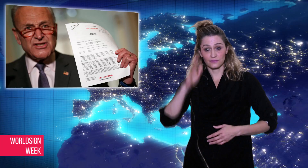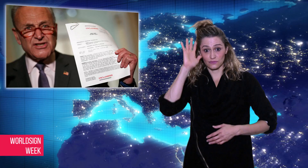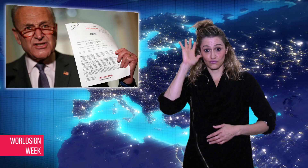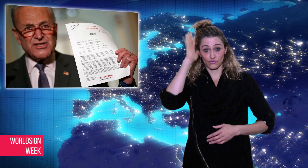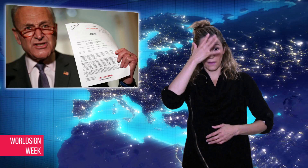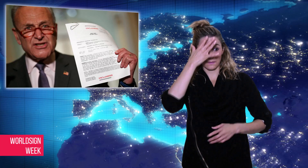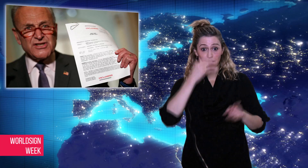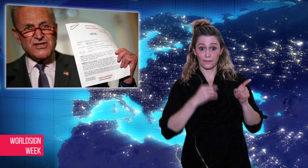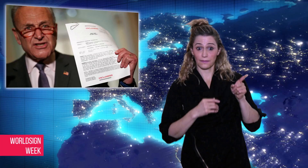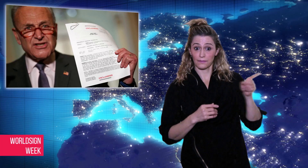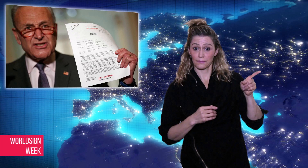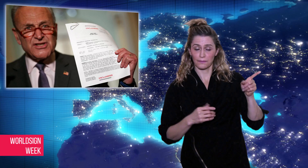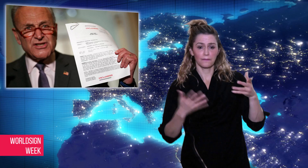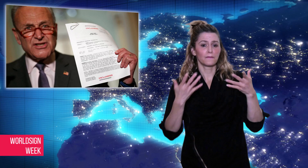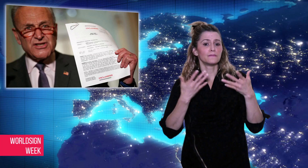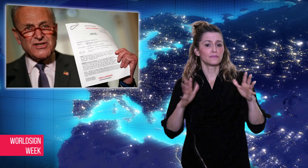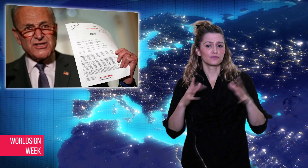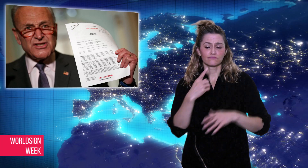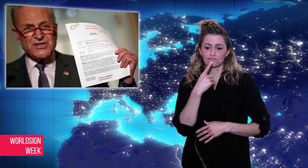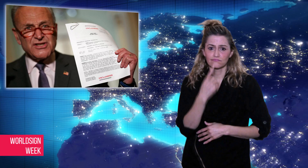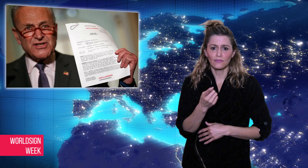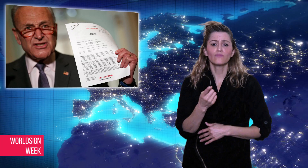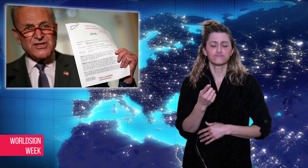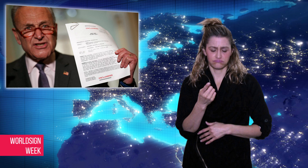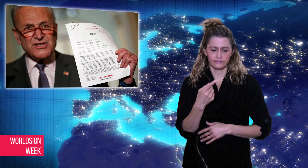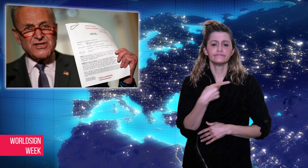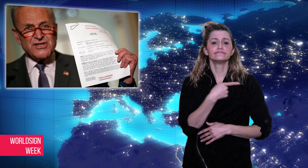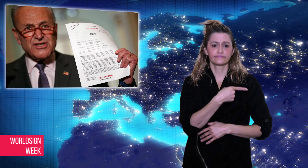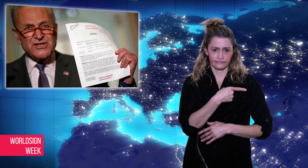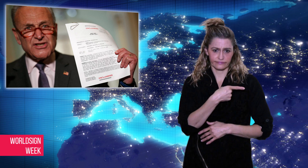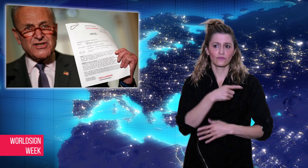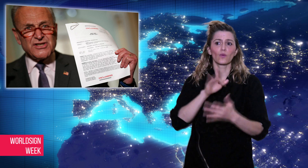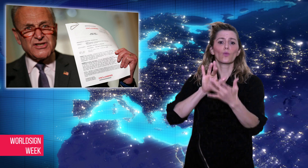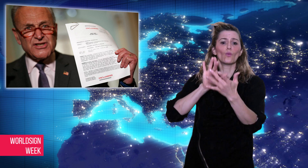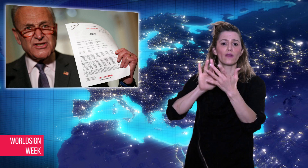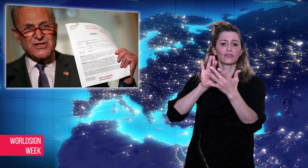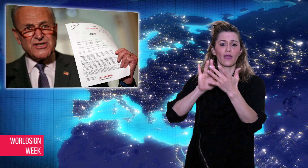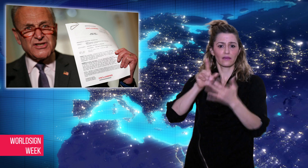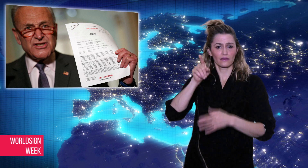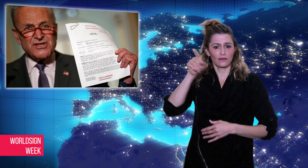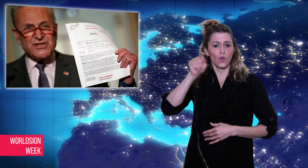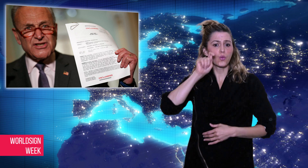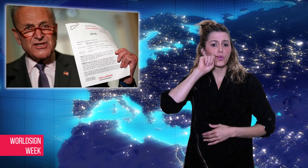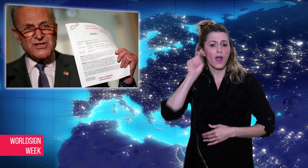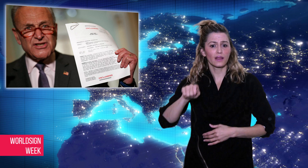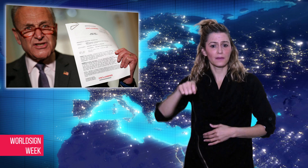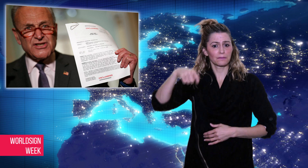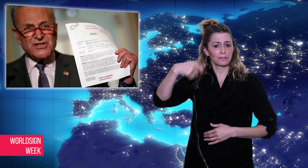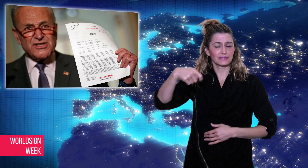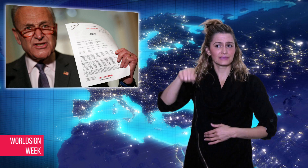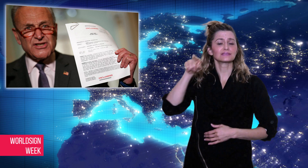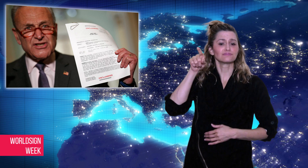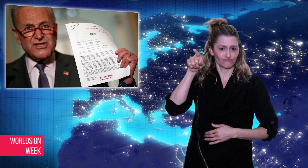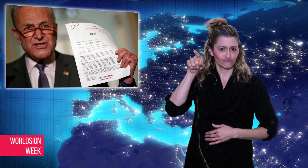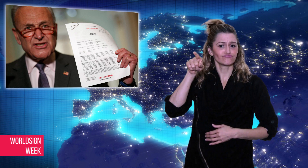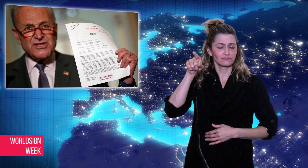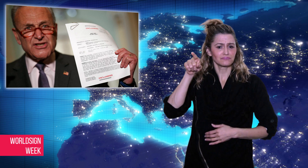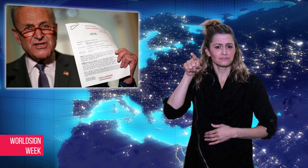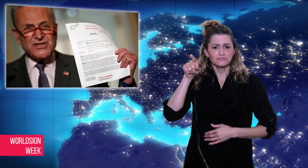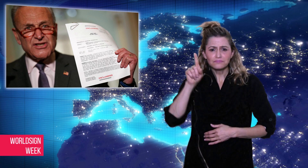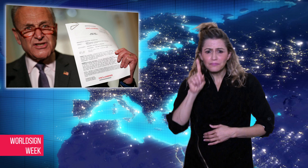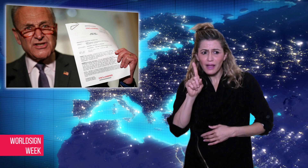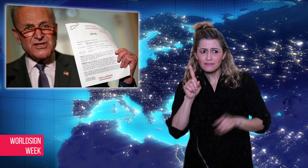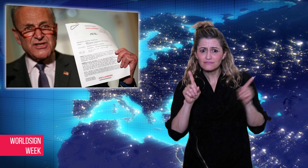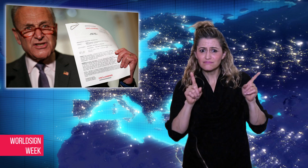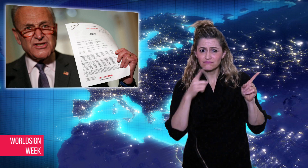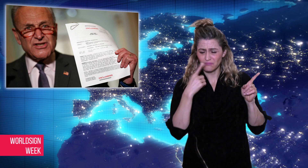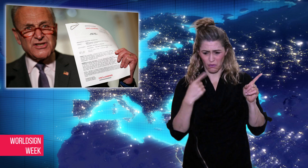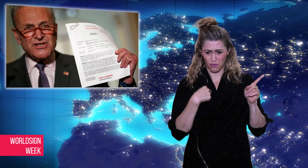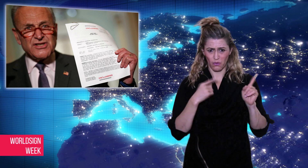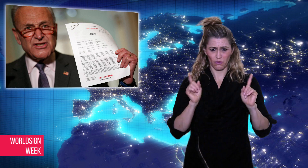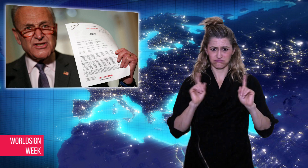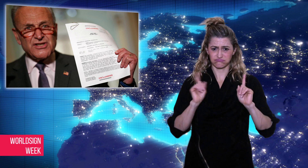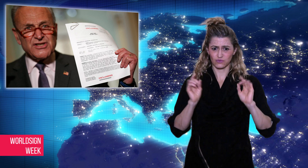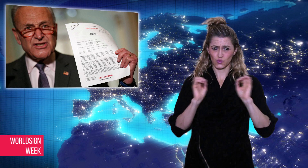Trump has admitted he contacted the Ukrainian